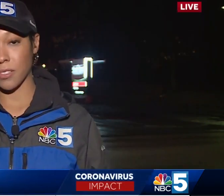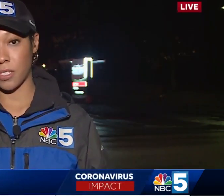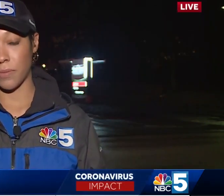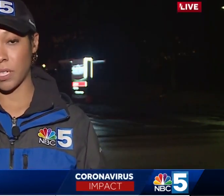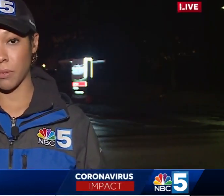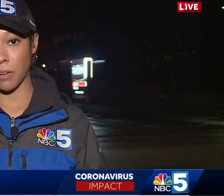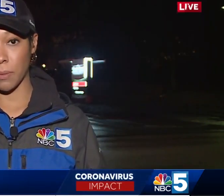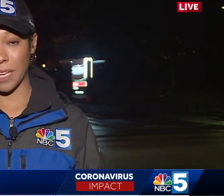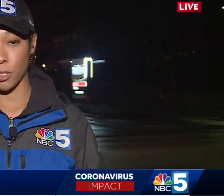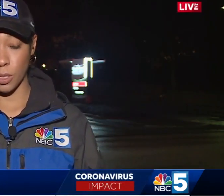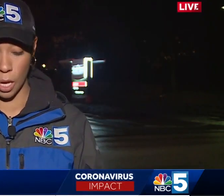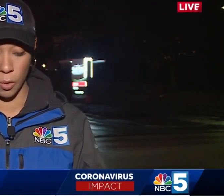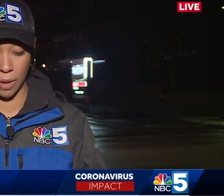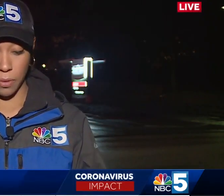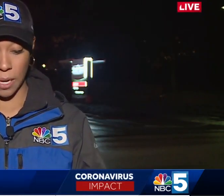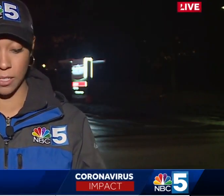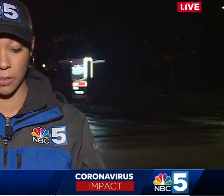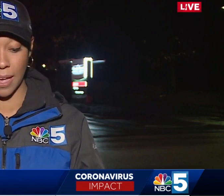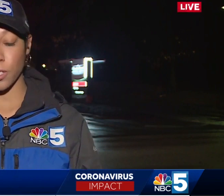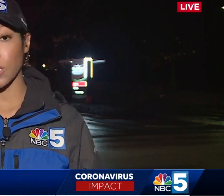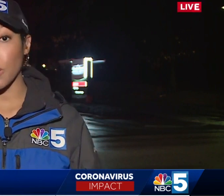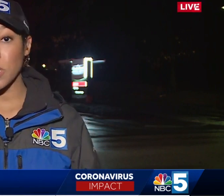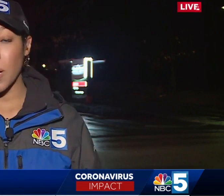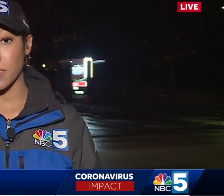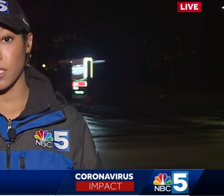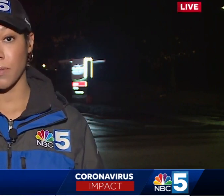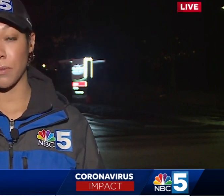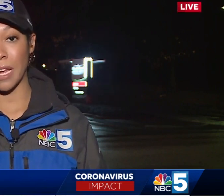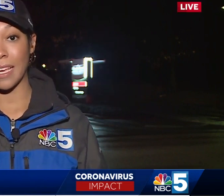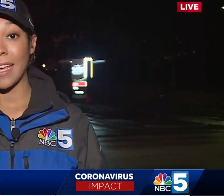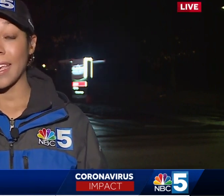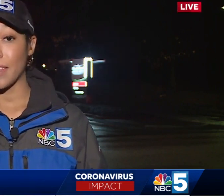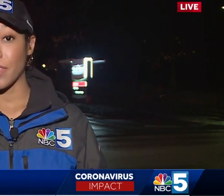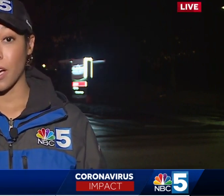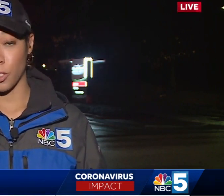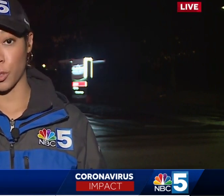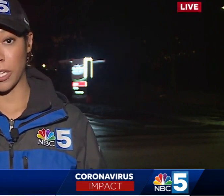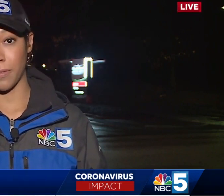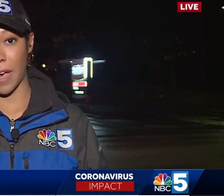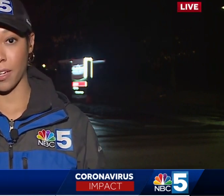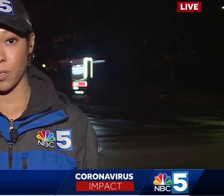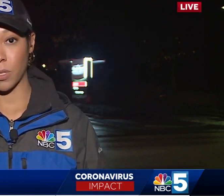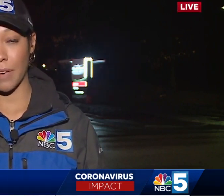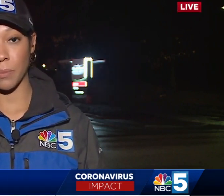every Vermonter who is vaccinated it benefits us all LEVINE ALSO SAYS VERMONT'S